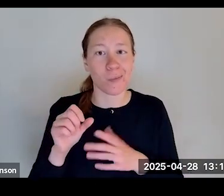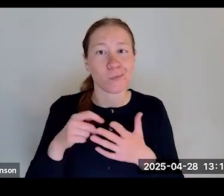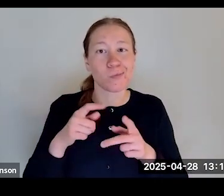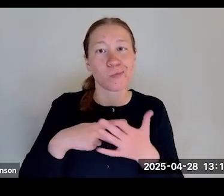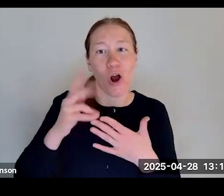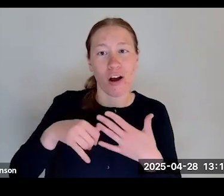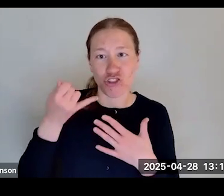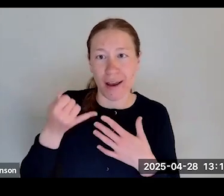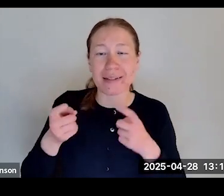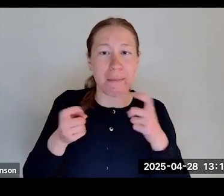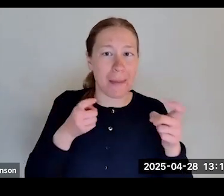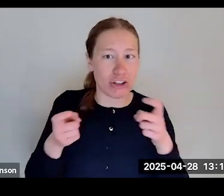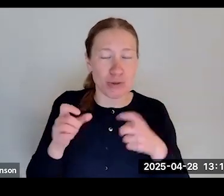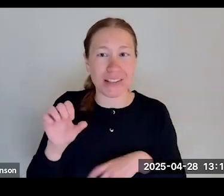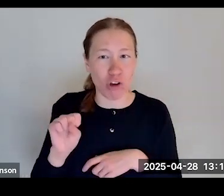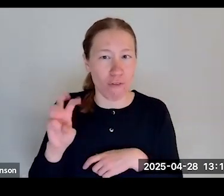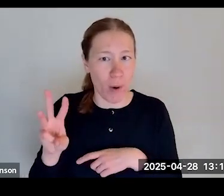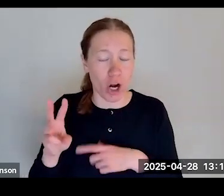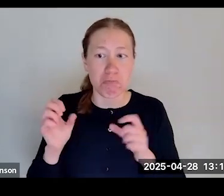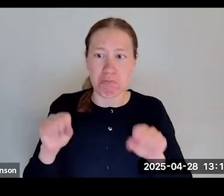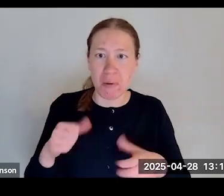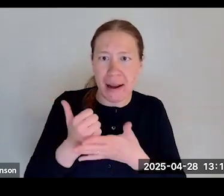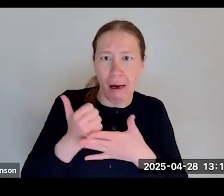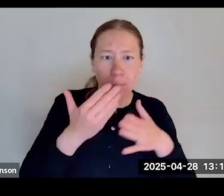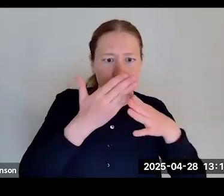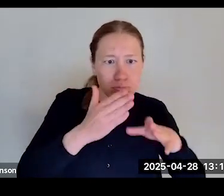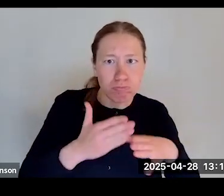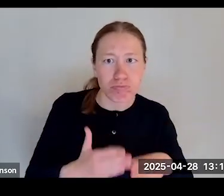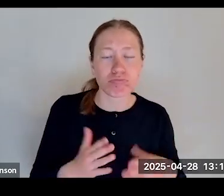to assist with breaking projects down into smaller and maybe more manageable tasks.